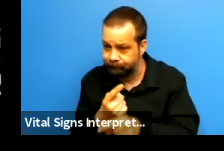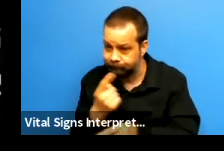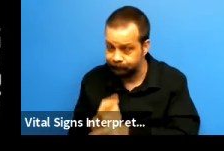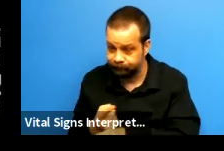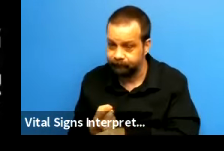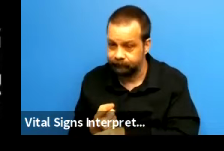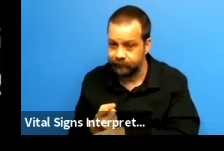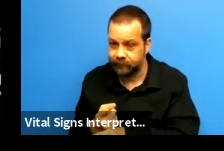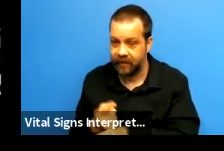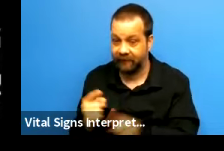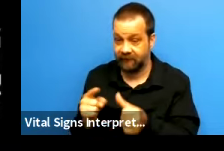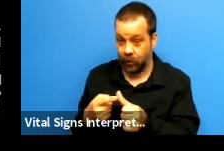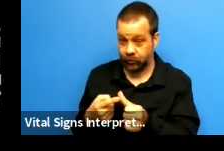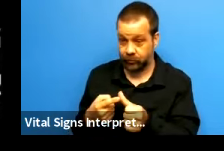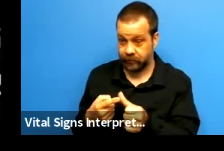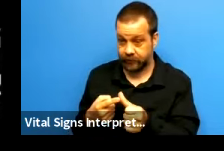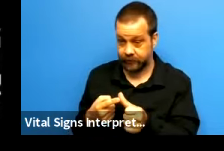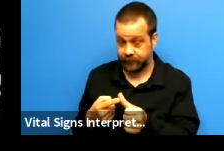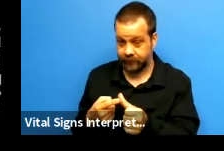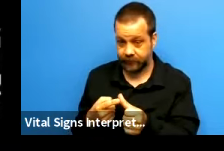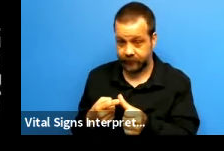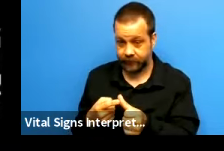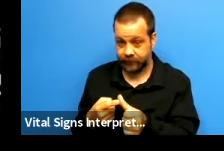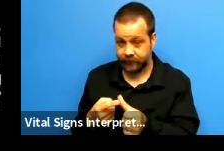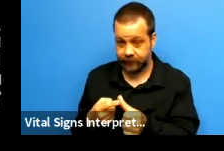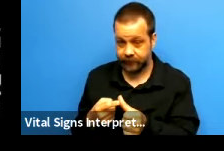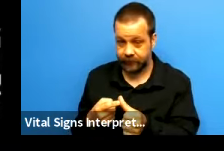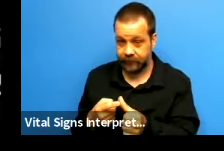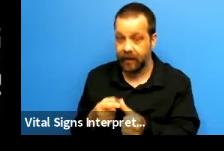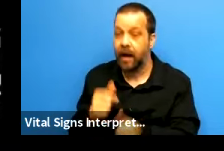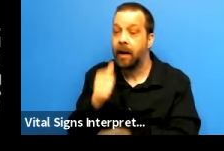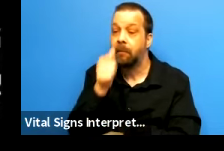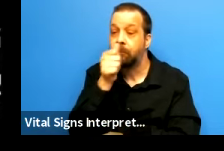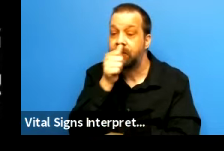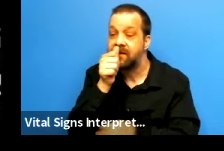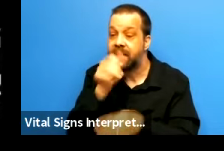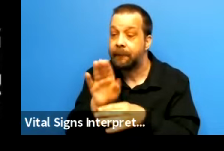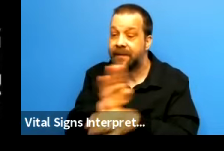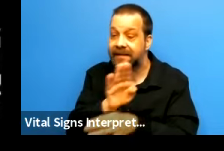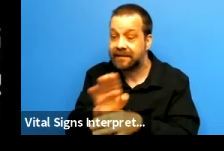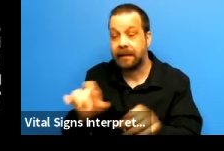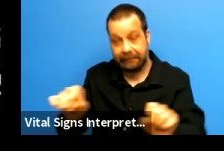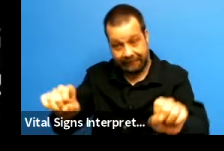First of all this is a reminder that a private business may require customers to wear a mask